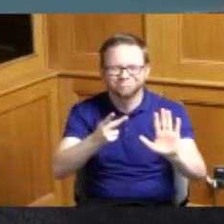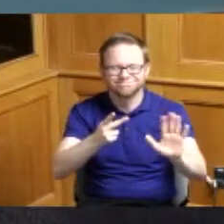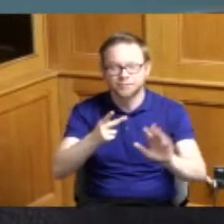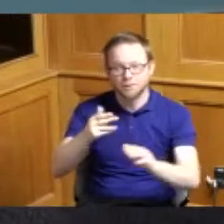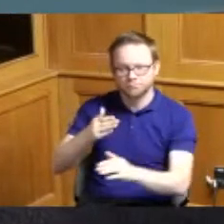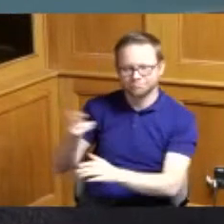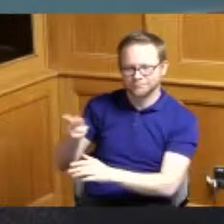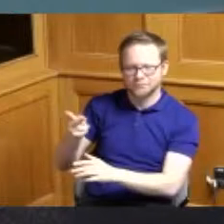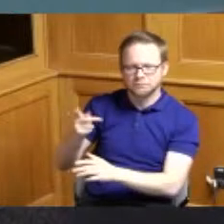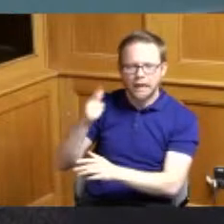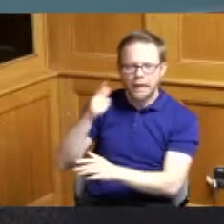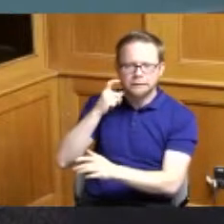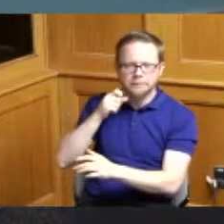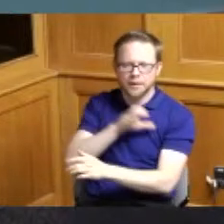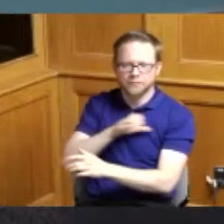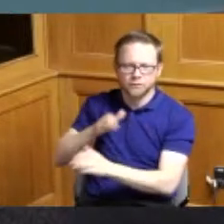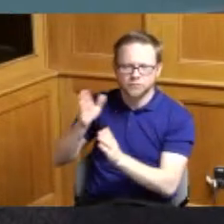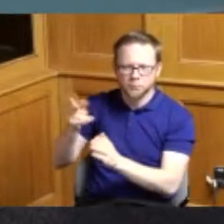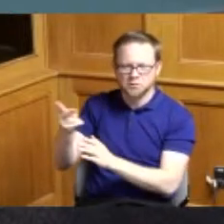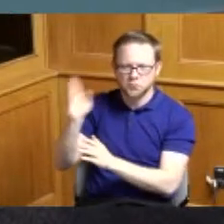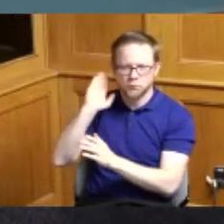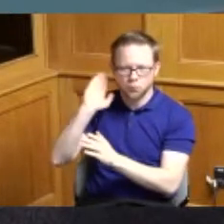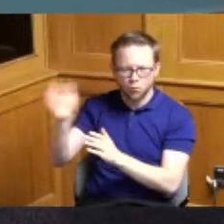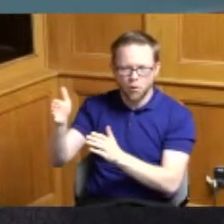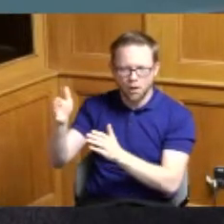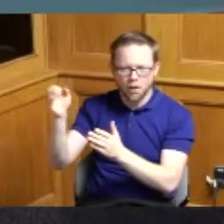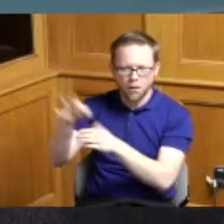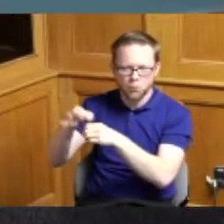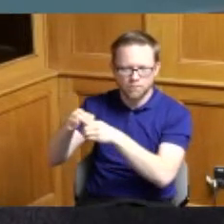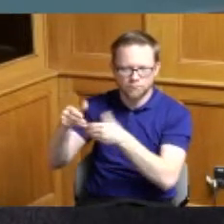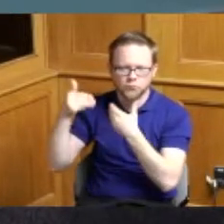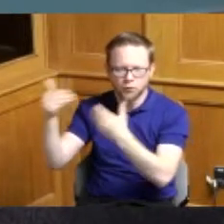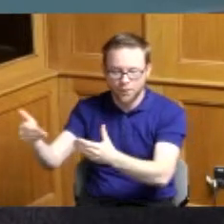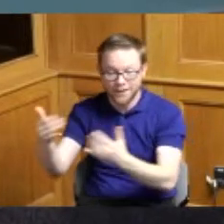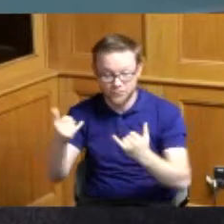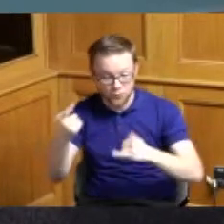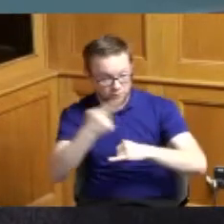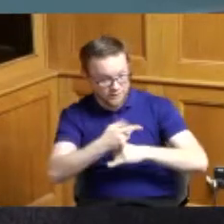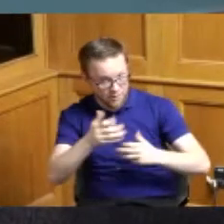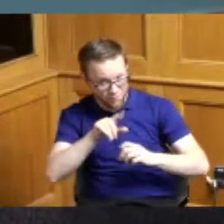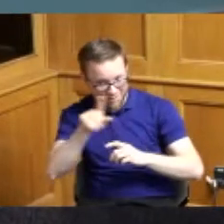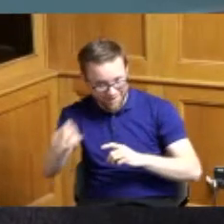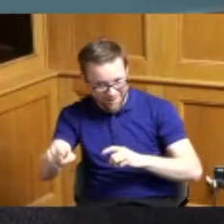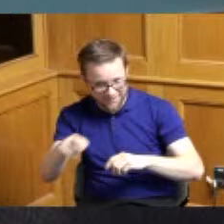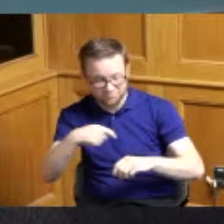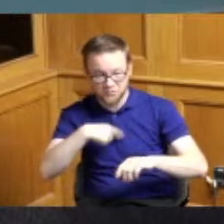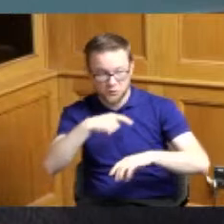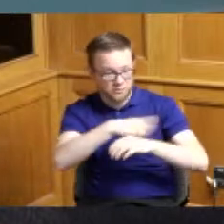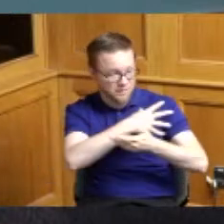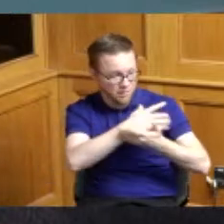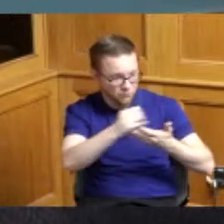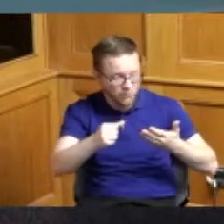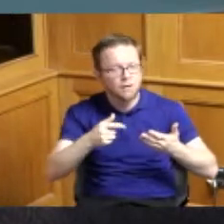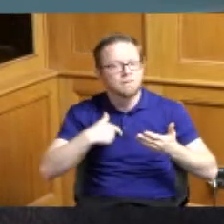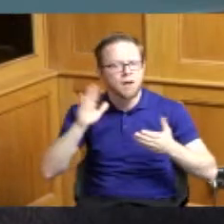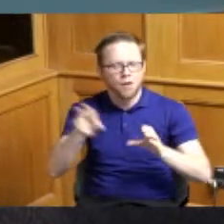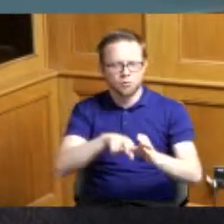with it so today what I'm going to ask I ran out of time I'm going to abstain today until I see